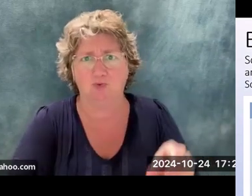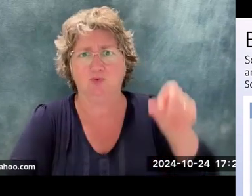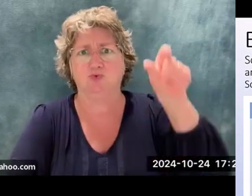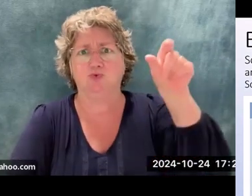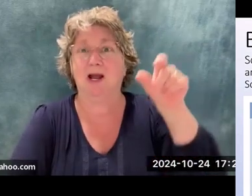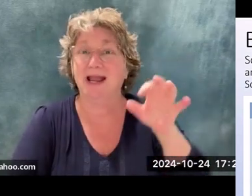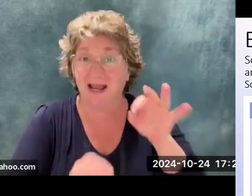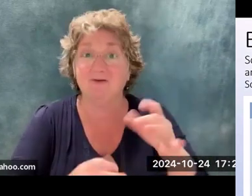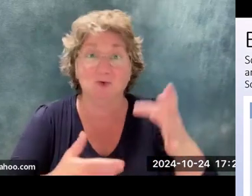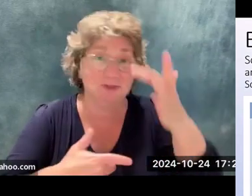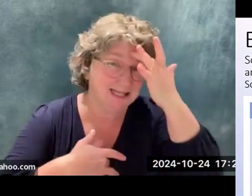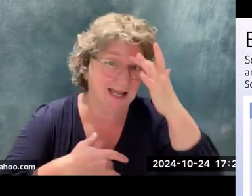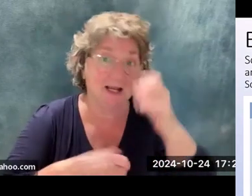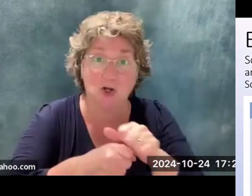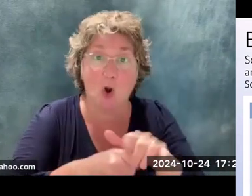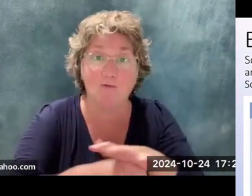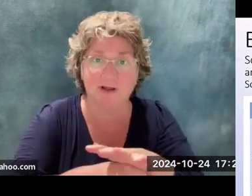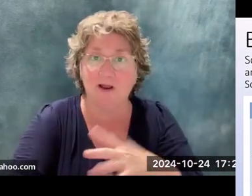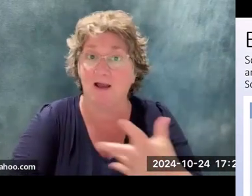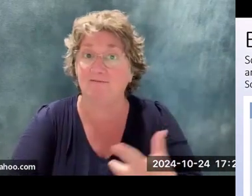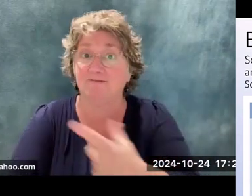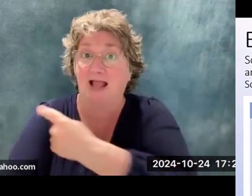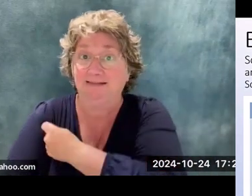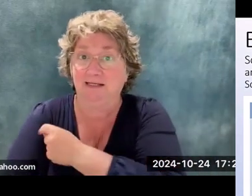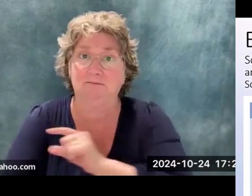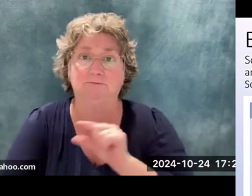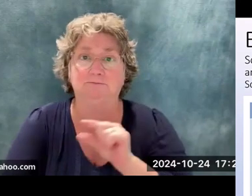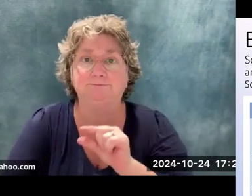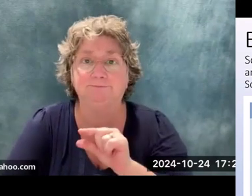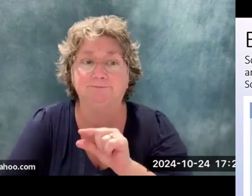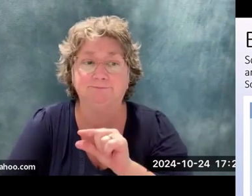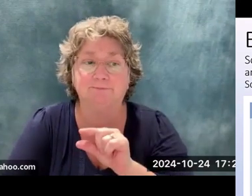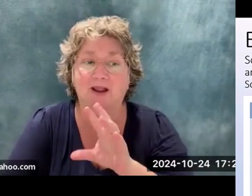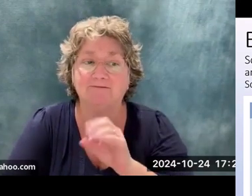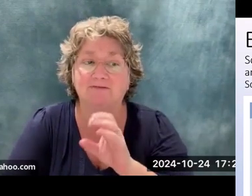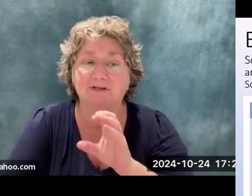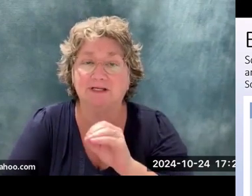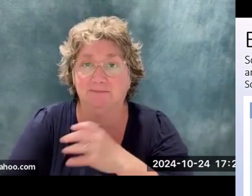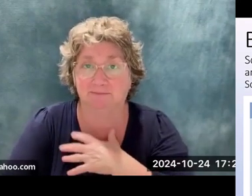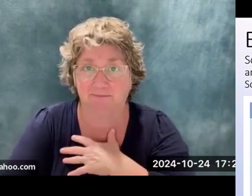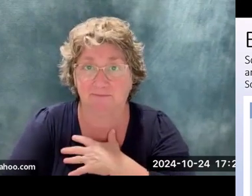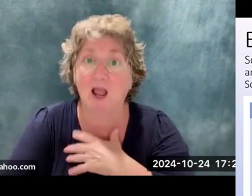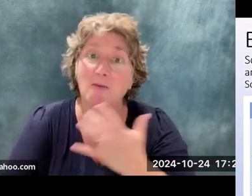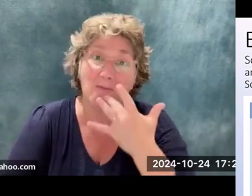would rather take the vaccine and not get COVID rather than risk COVID.